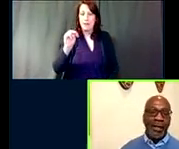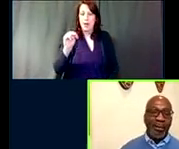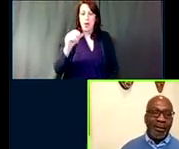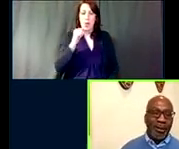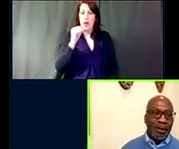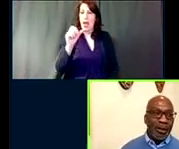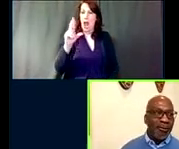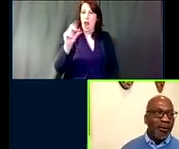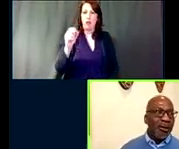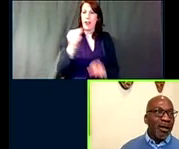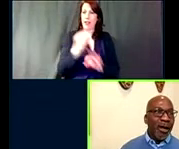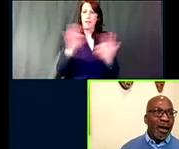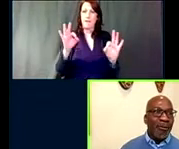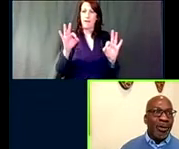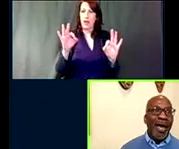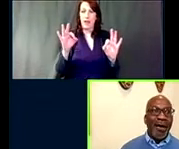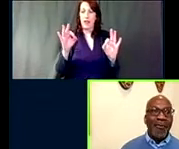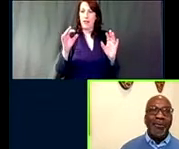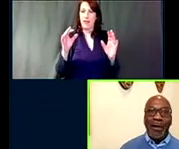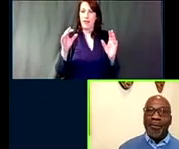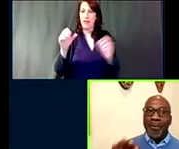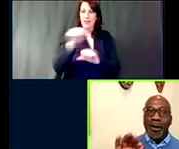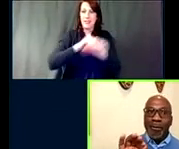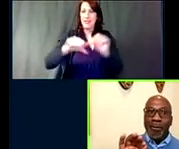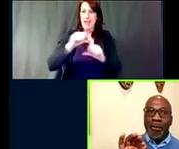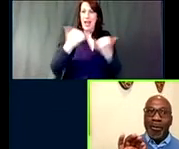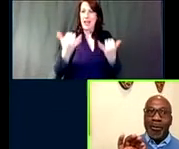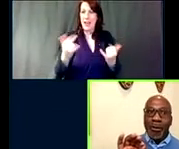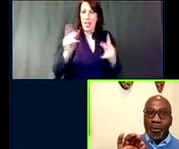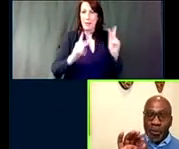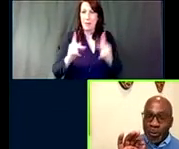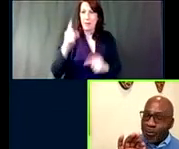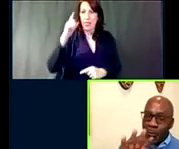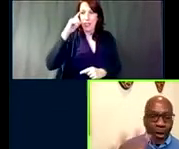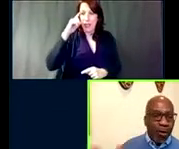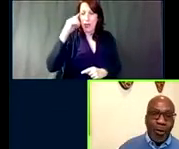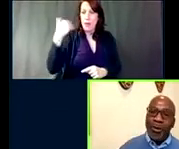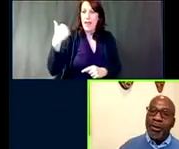PERCEIVED RACISM WE NEED TO EXAMINE MORE BECAUSE WE'RE NOT IN A RACE-FREE SOCIETY THAT MANY BELIEVE.